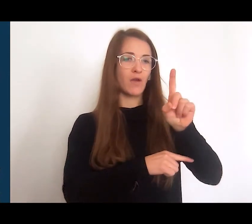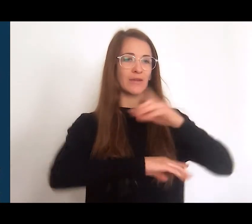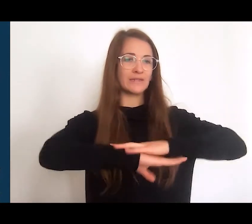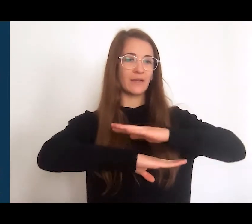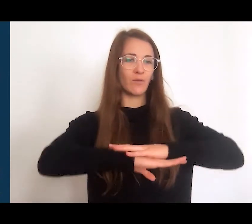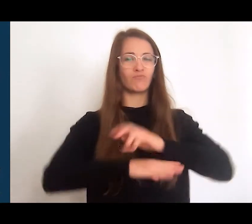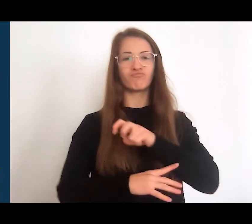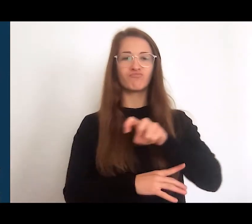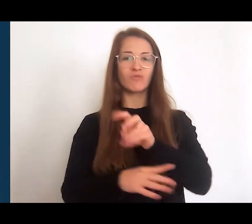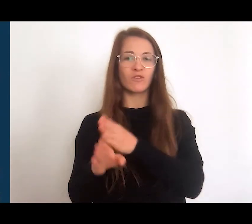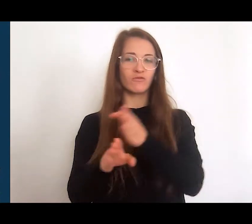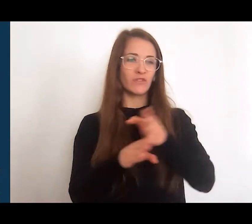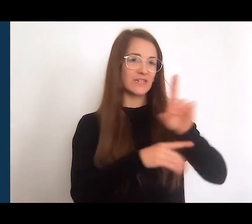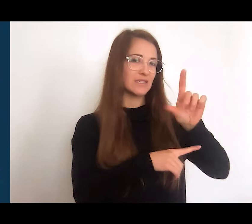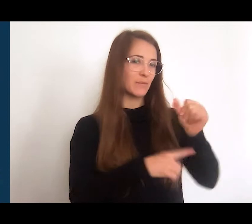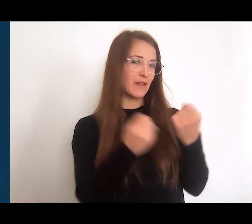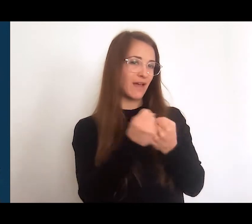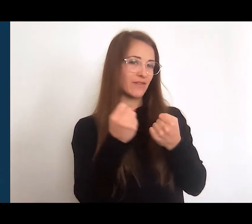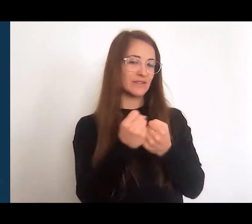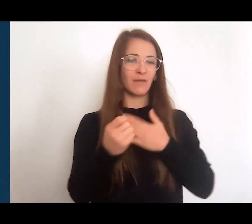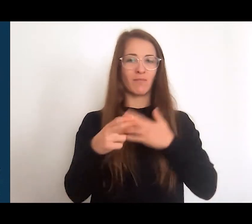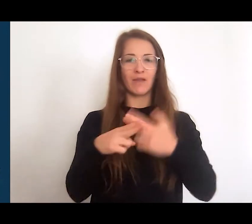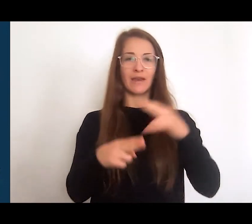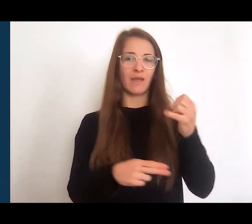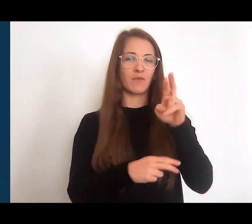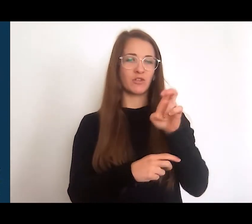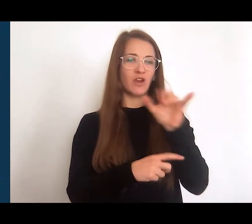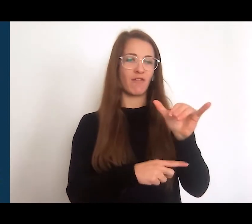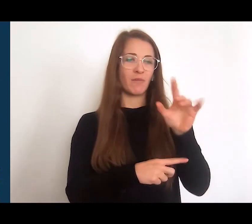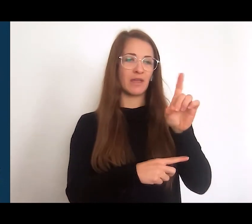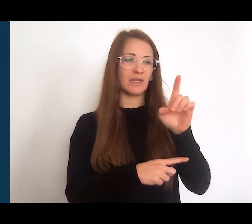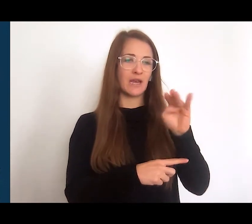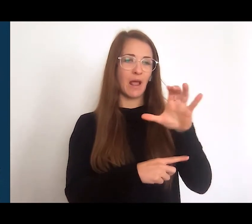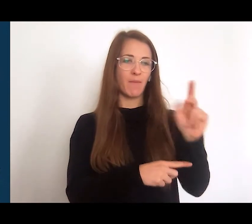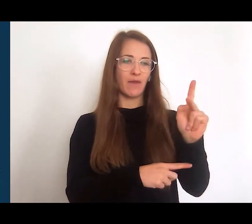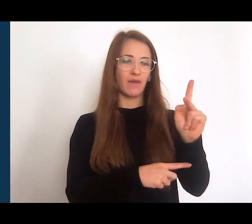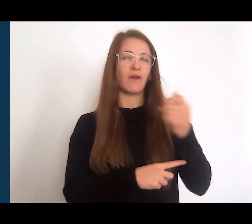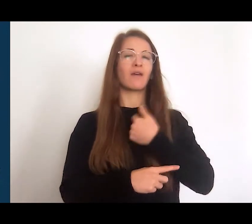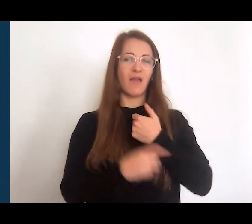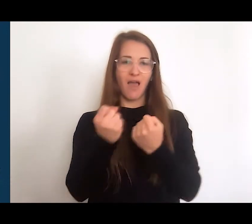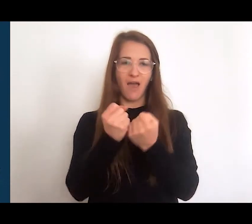EMPLOYMENT ROUND TABLE EVENT EXPLORING CAREERS IN DISABILITY ADVOCACY. I AM JEREMY. I'M AN ADVOCATE HERE AT